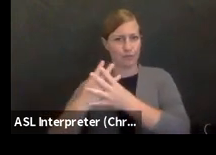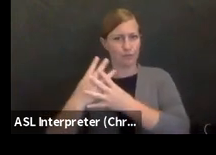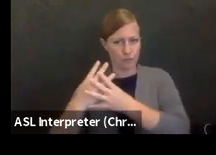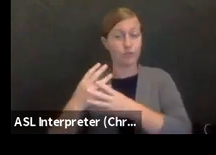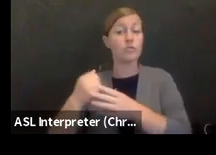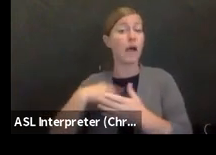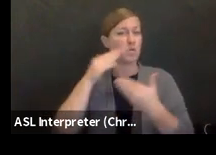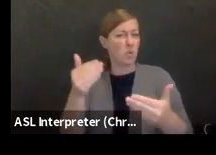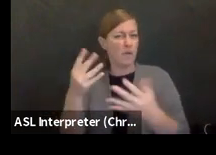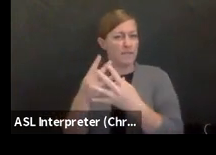ESD 112-- Kristina Wambold: And I'm going to go to pages.